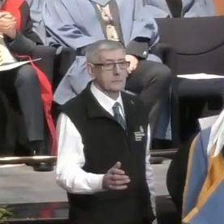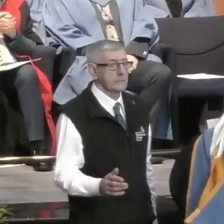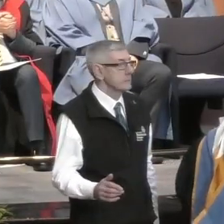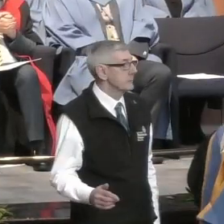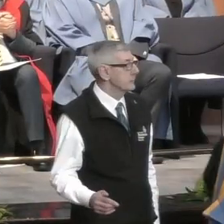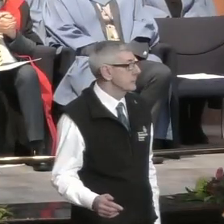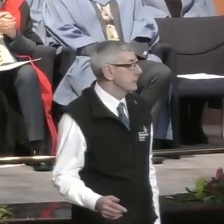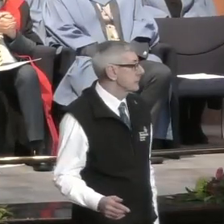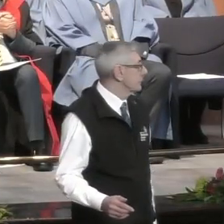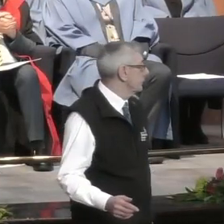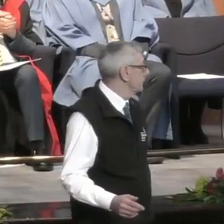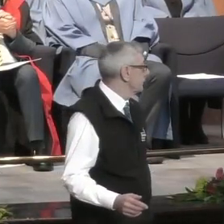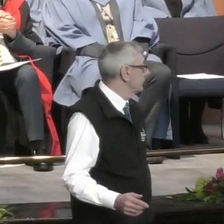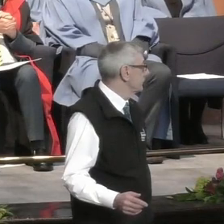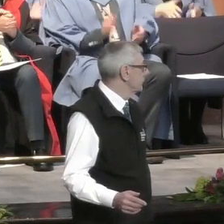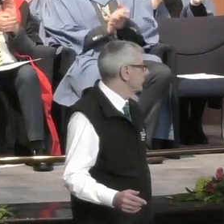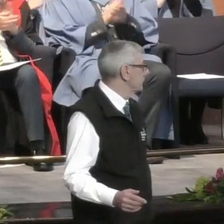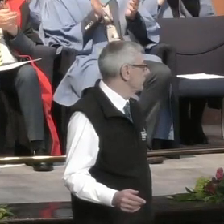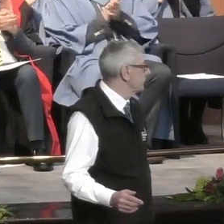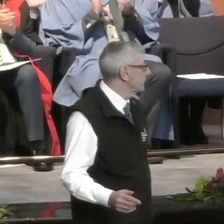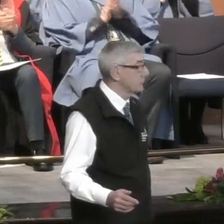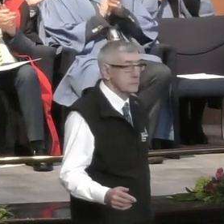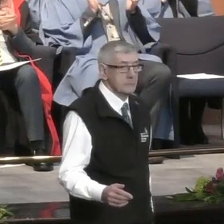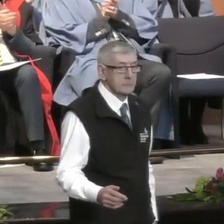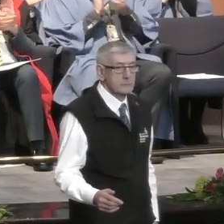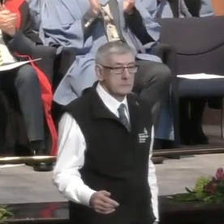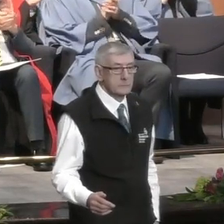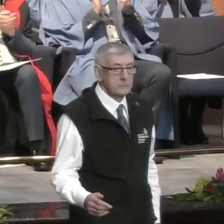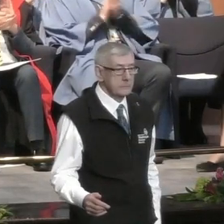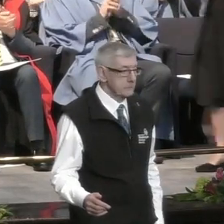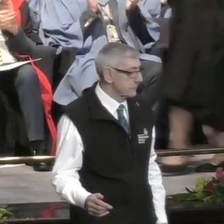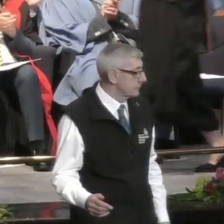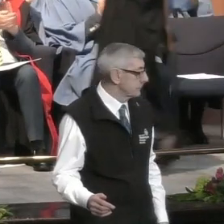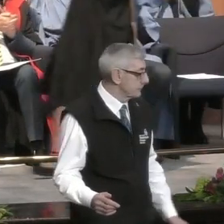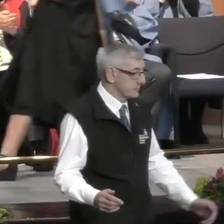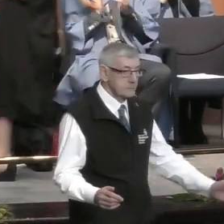Khushboo Bhavesh Parikh. (AUDIENCE APPLAUDS)